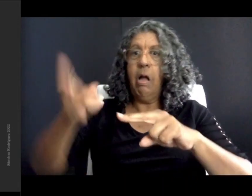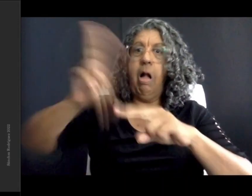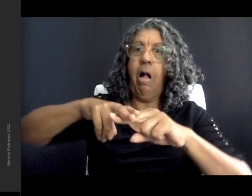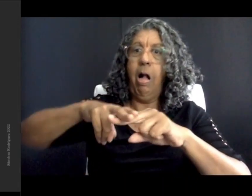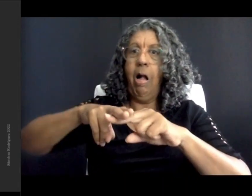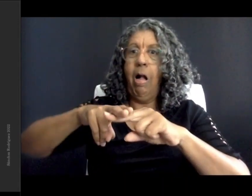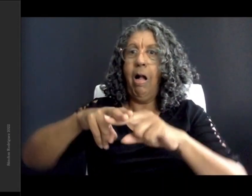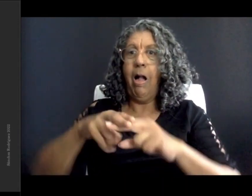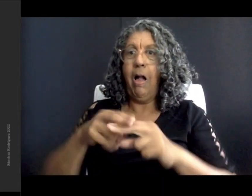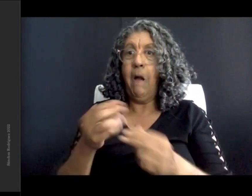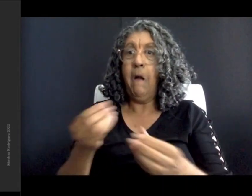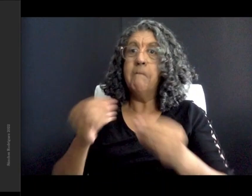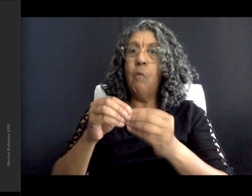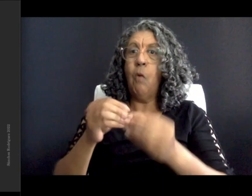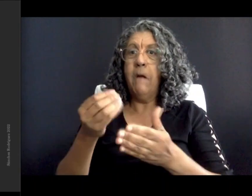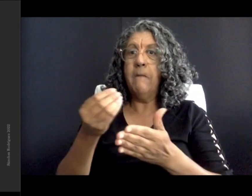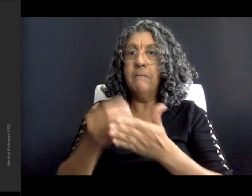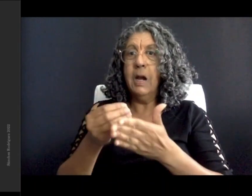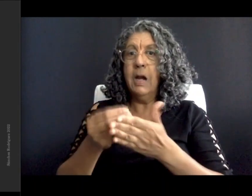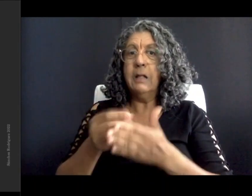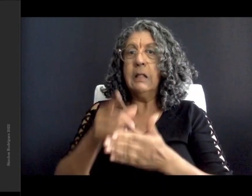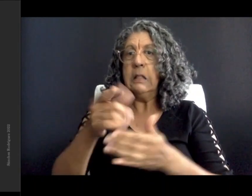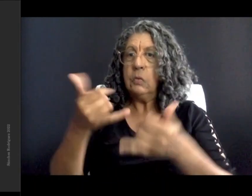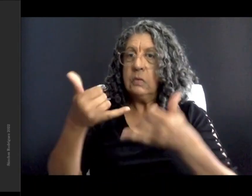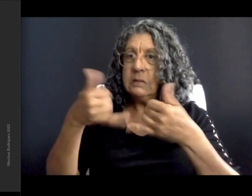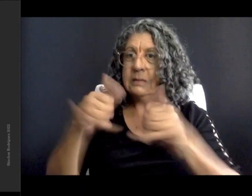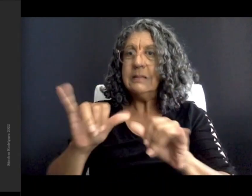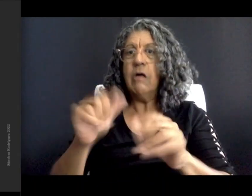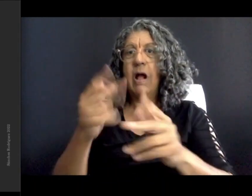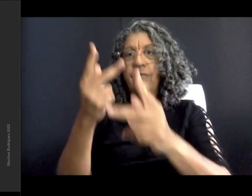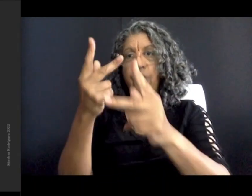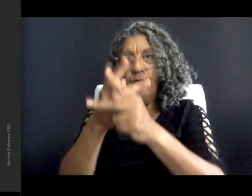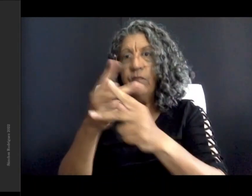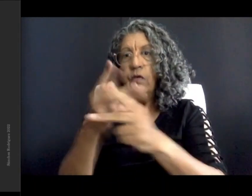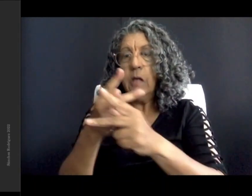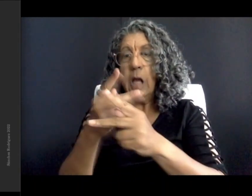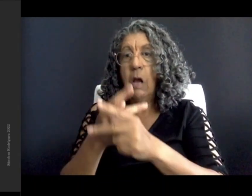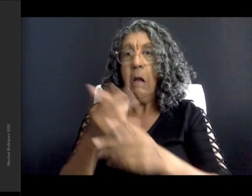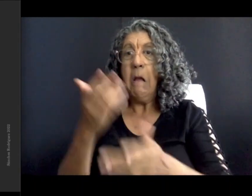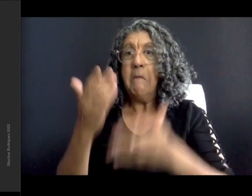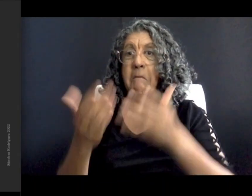and if you think you're going to get a raise or earn more money you're going to have to figure this out.